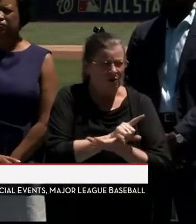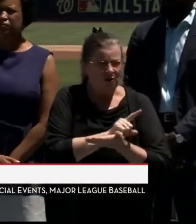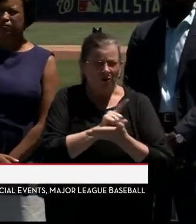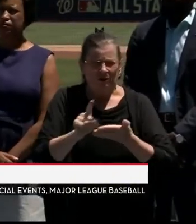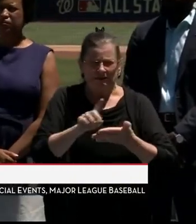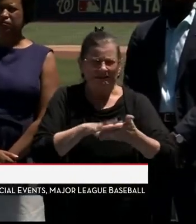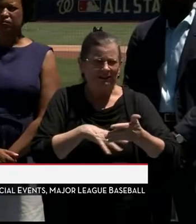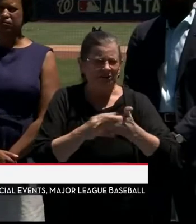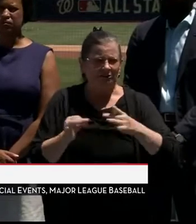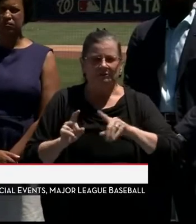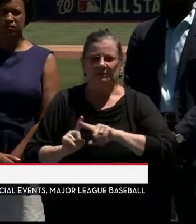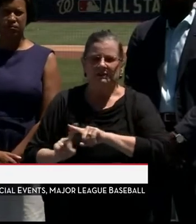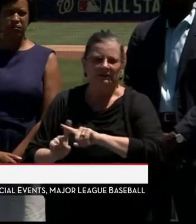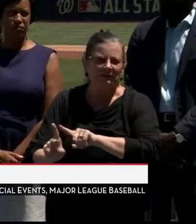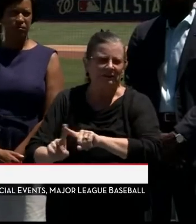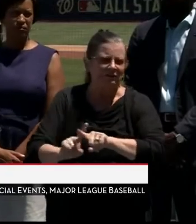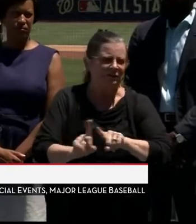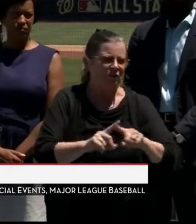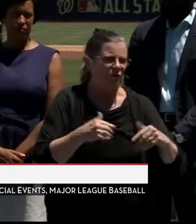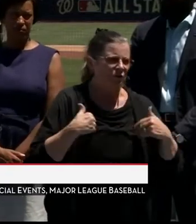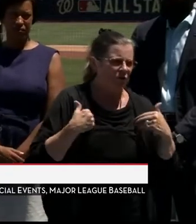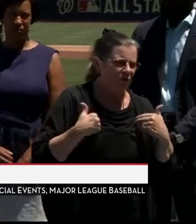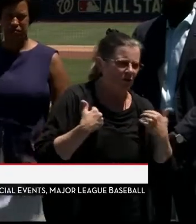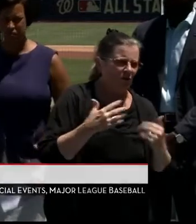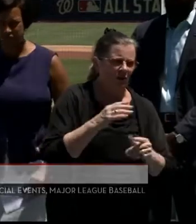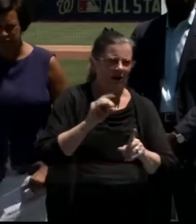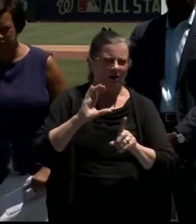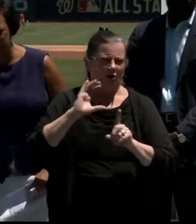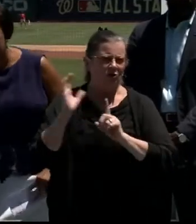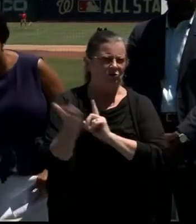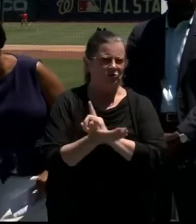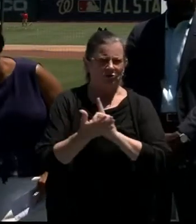CULTURAL EVENTS THAT WILL CREATE A LASTING LEGACY FOR LOCAL